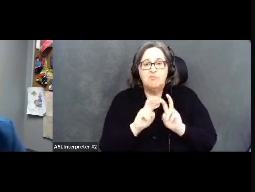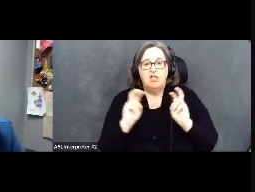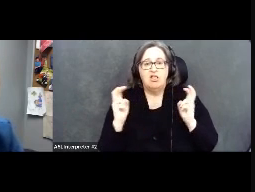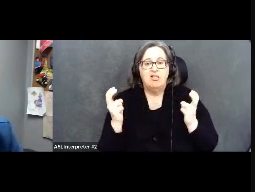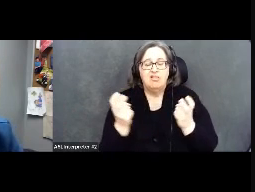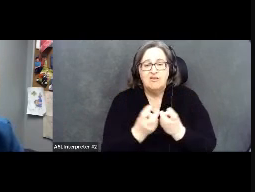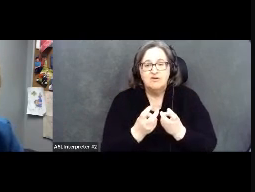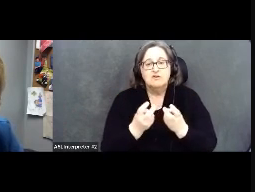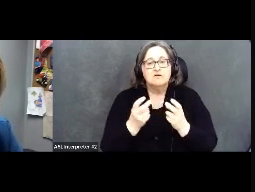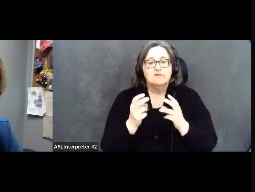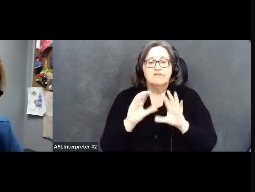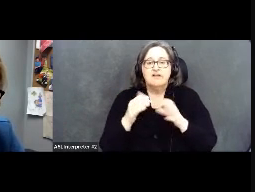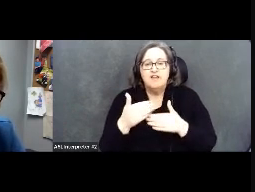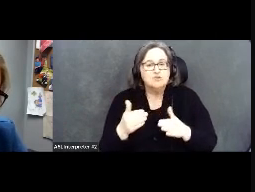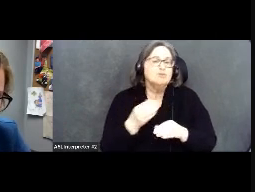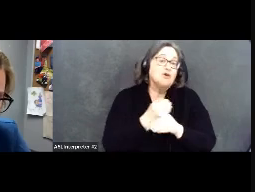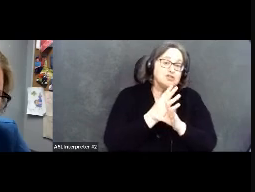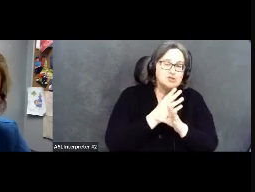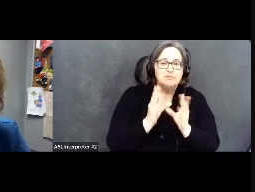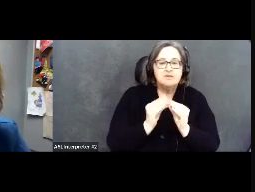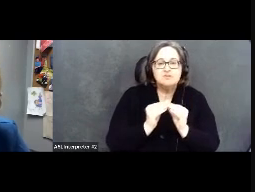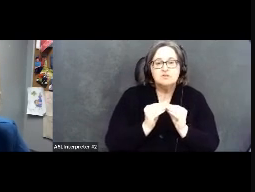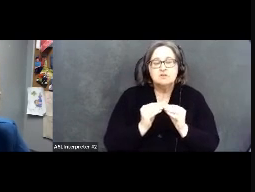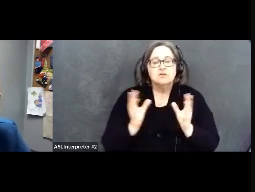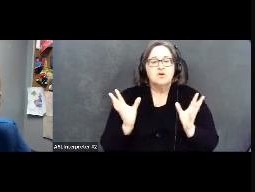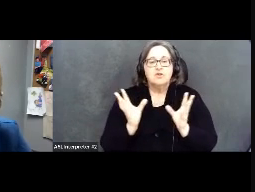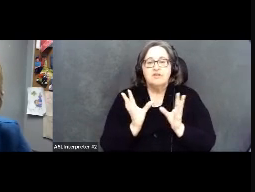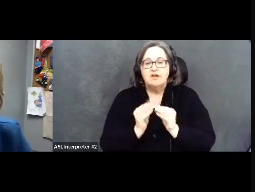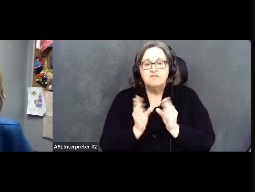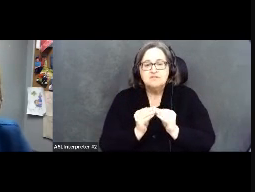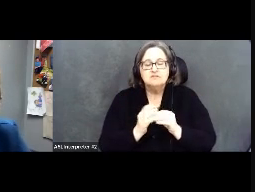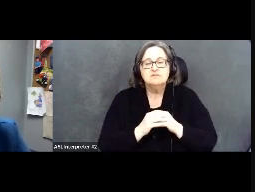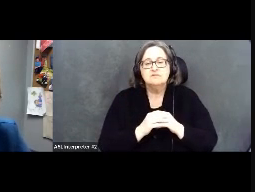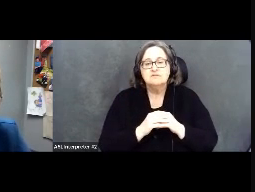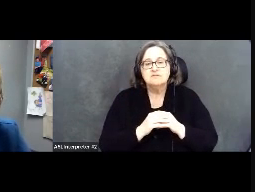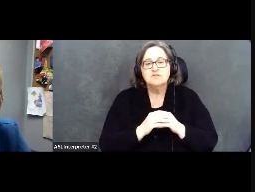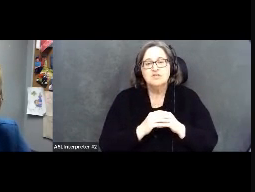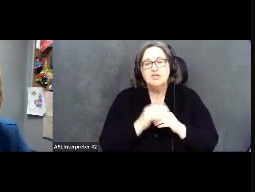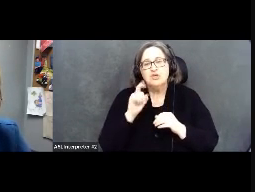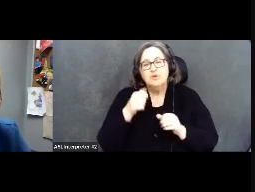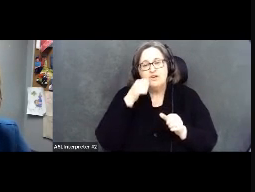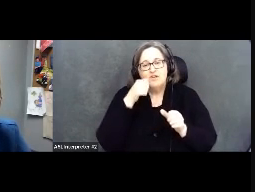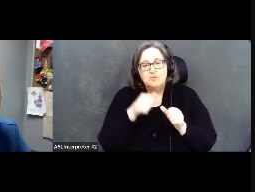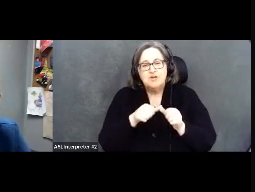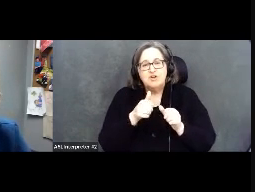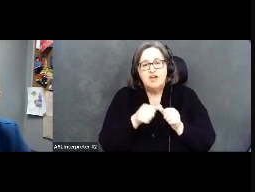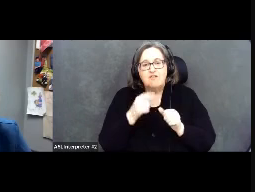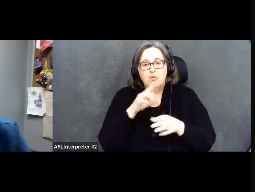Zoom meetings our or conference calls or whatever. You have to remember that everybody here seems